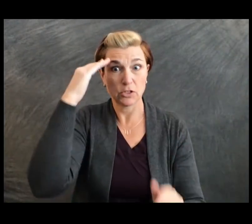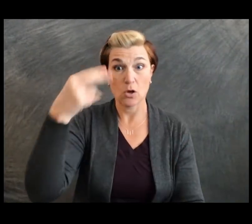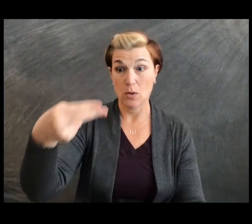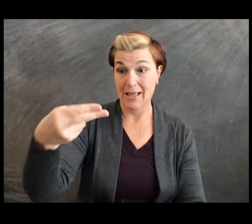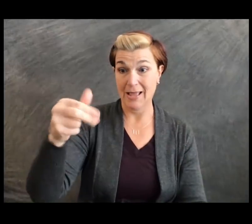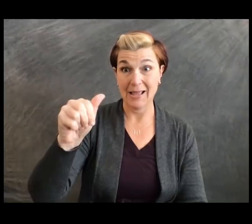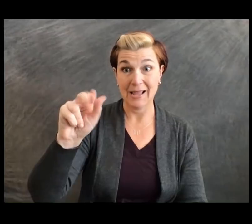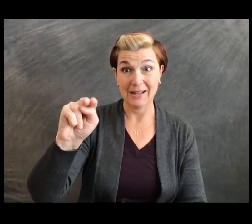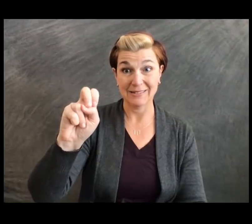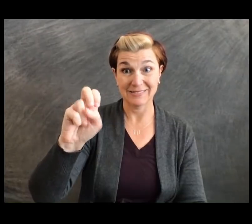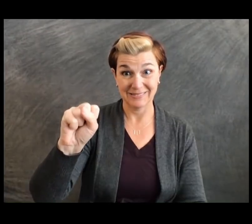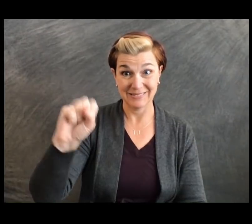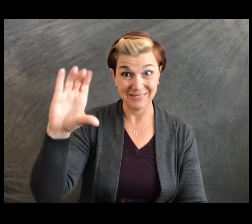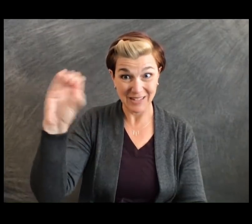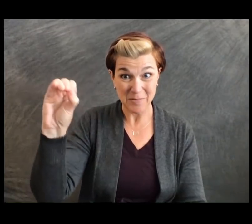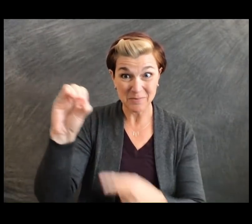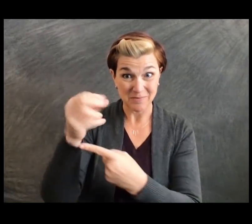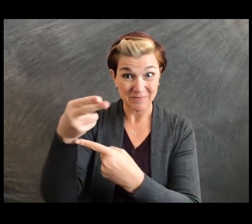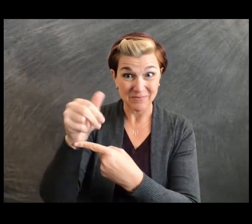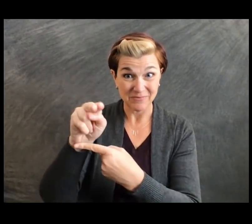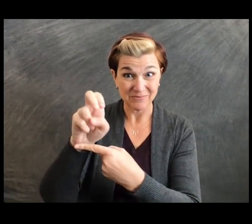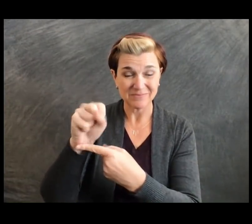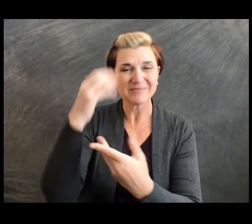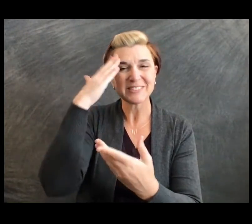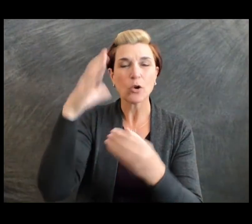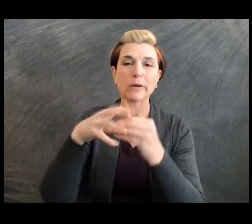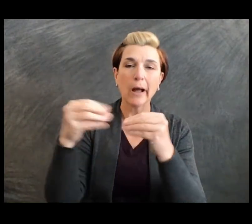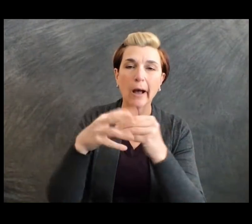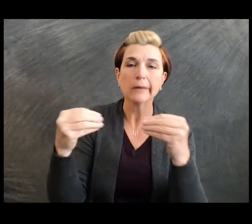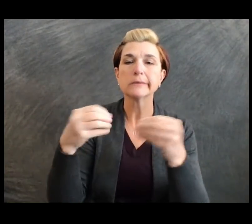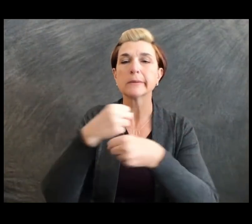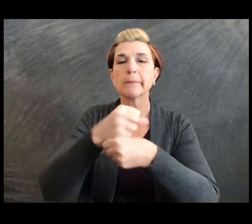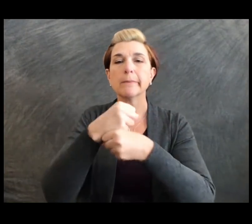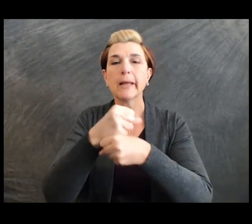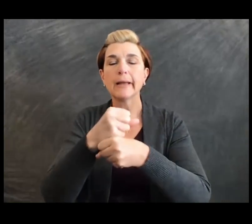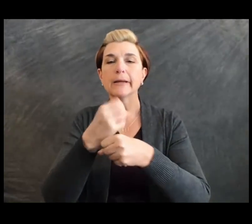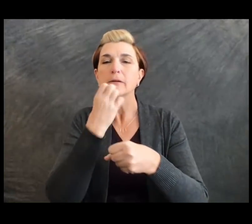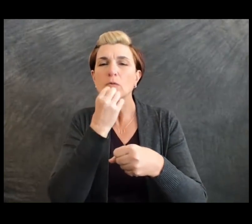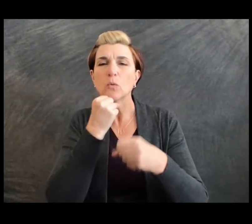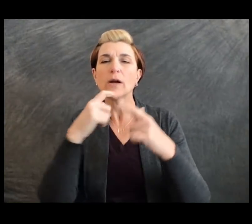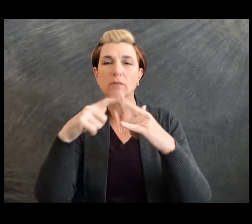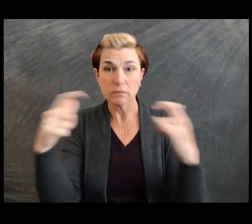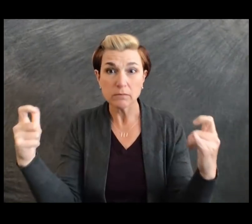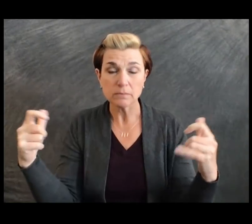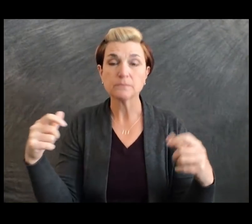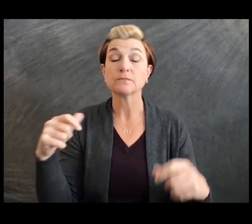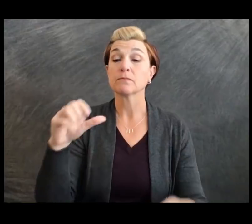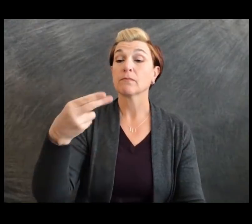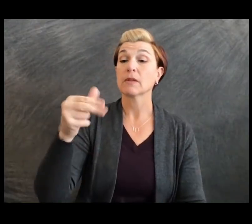great consumer cotton products company is retrofitting its manufacturing